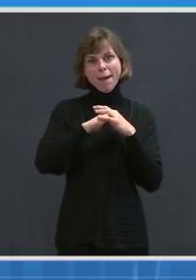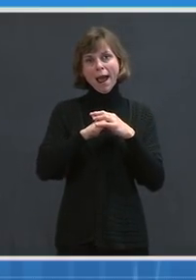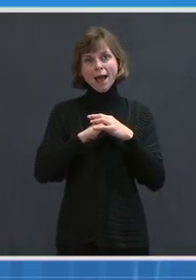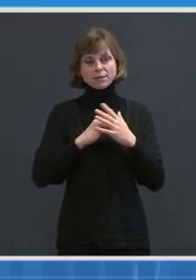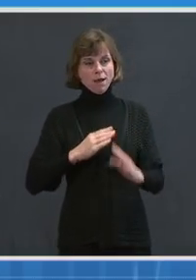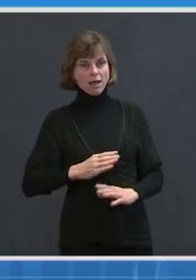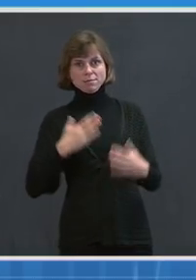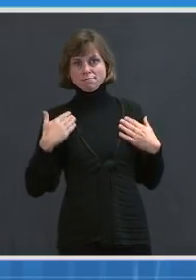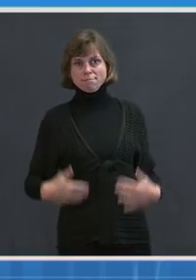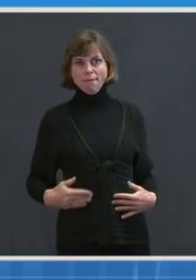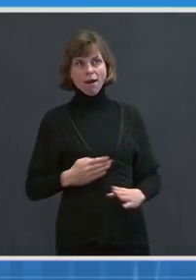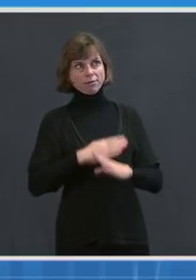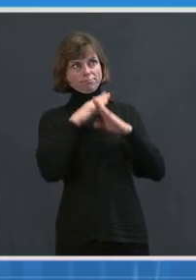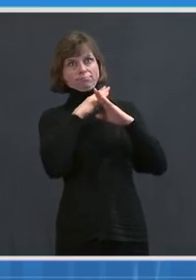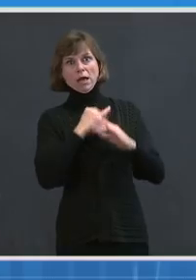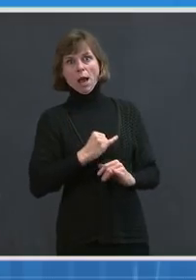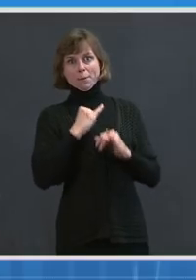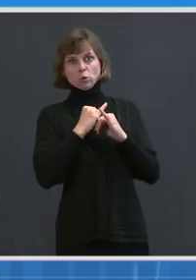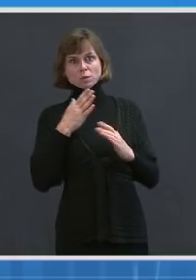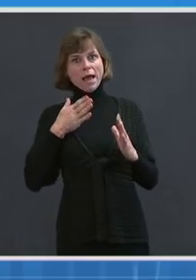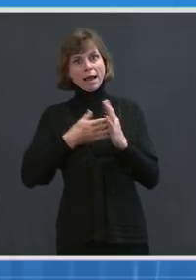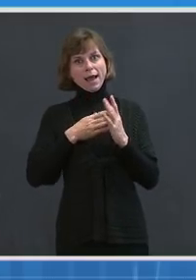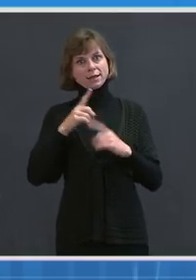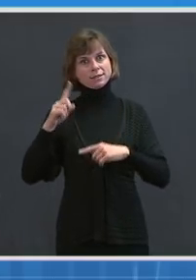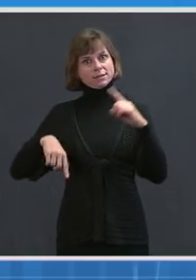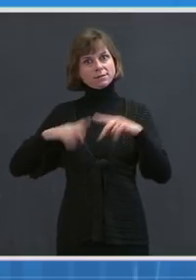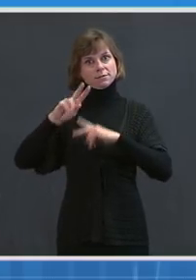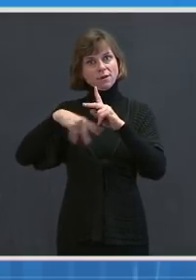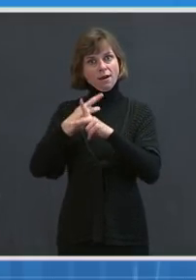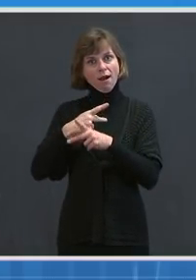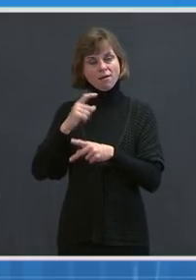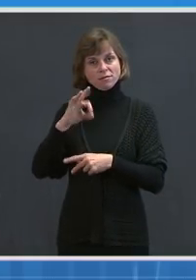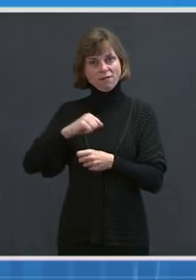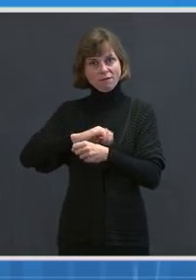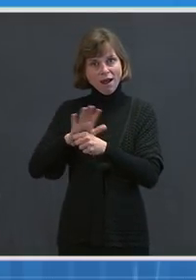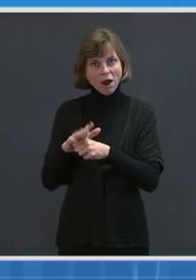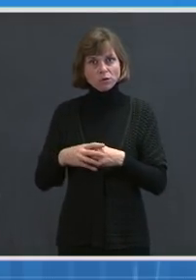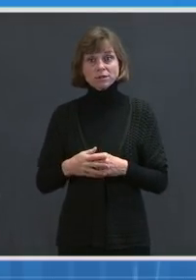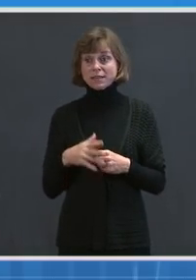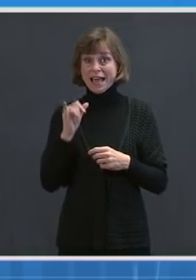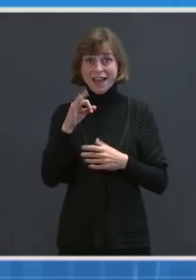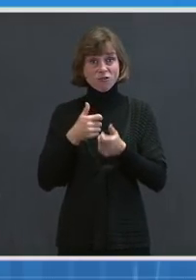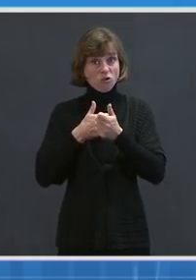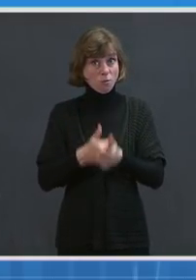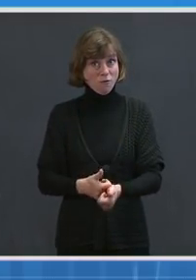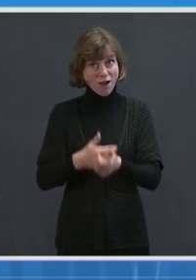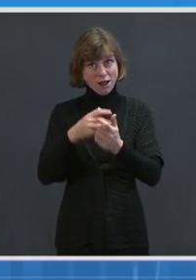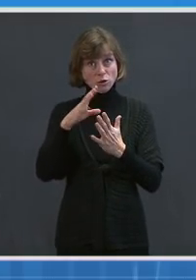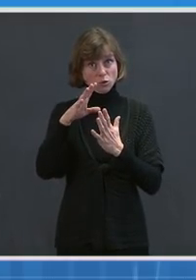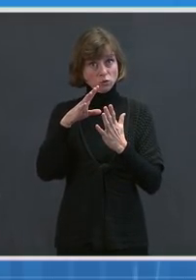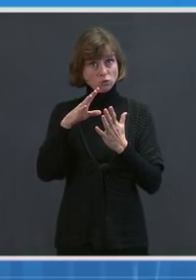You can do that by the proper adherence to the regimens shown on the clinical trial,